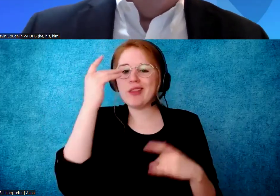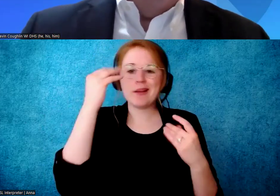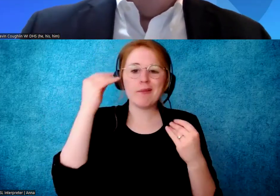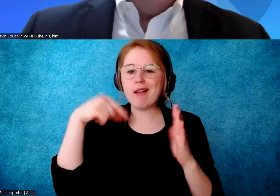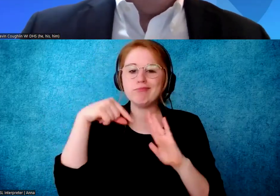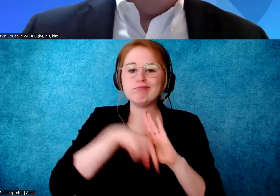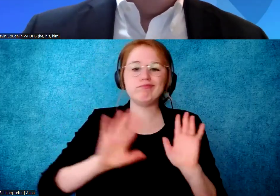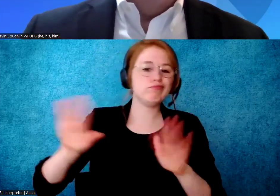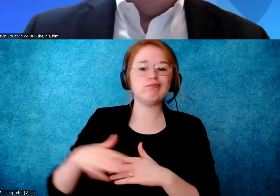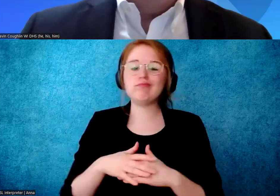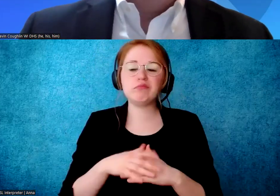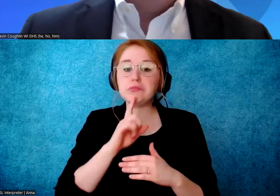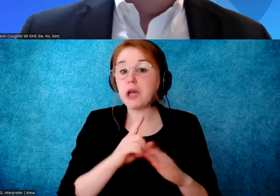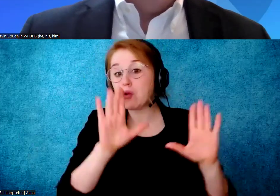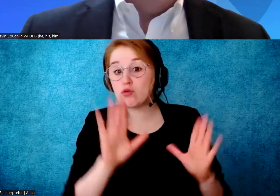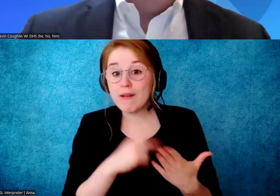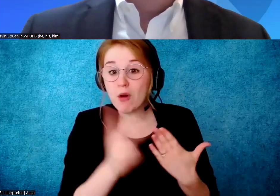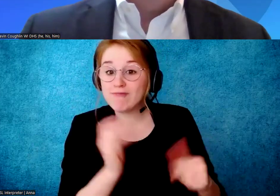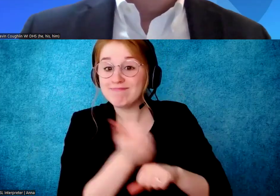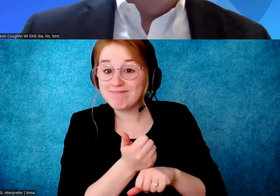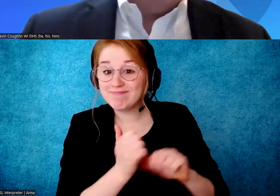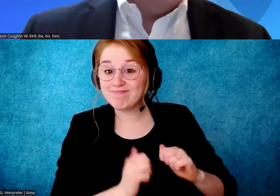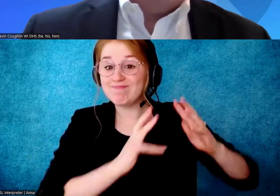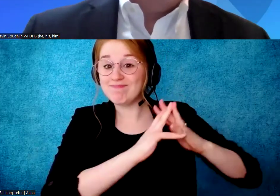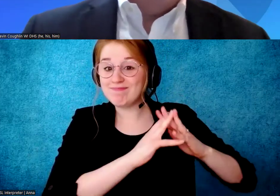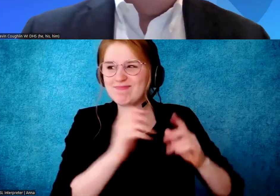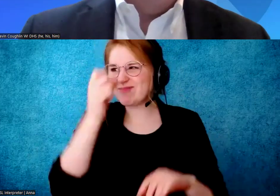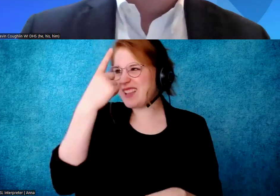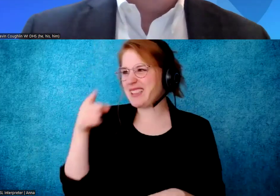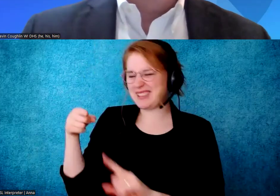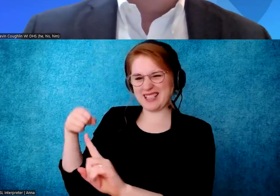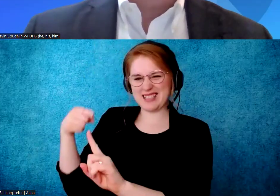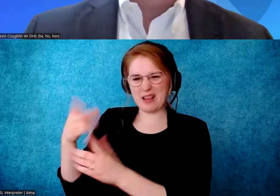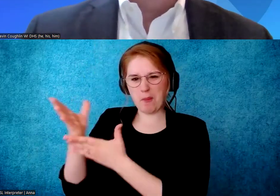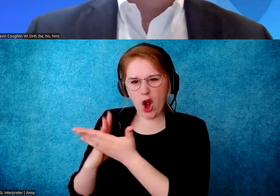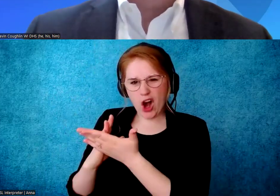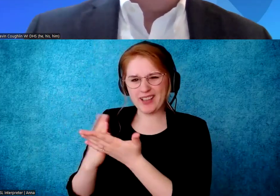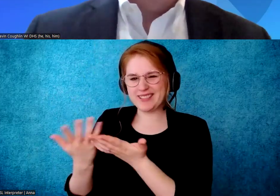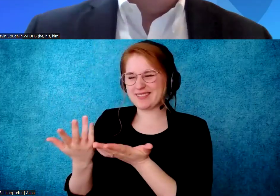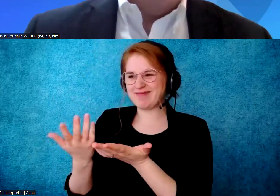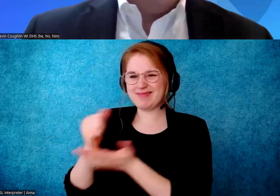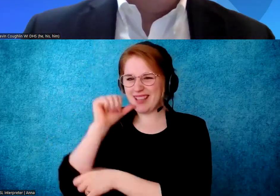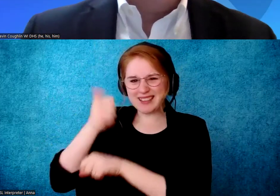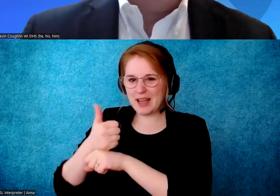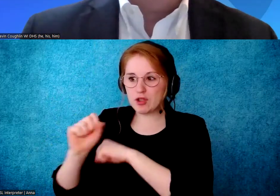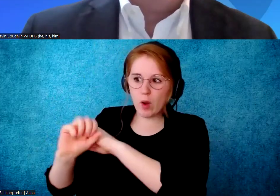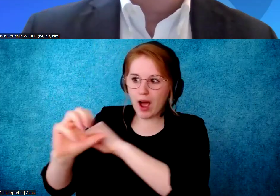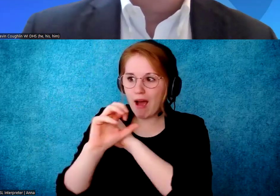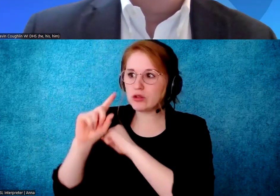And we do these great programs, but we don't have that other piece that's missing to get people to be interested in what we're doing.